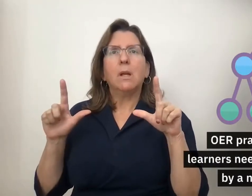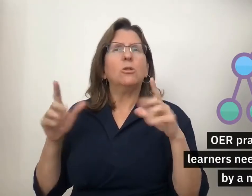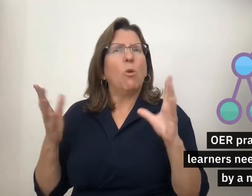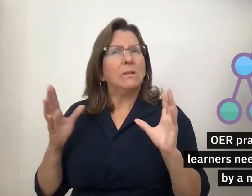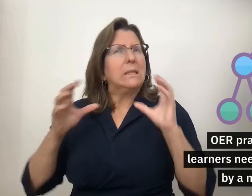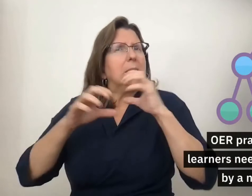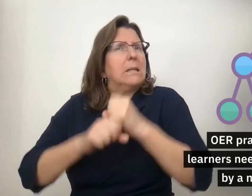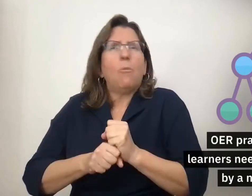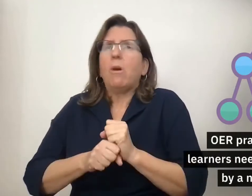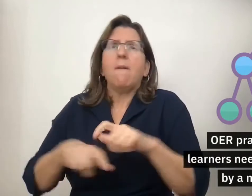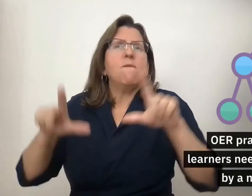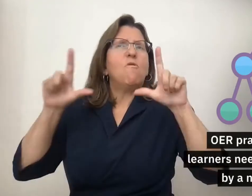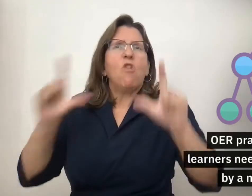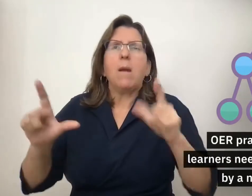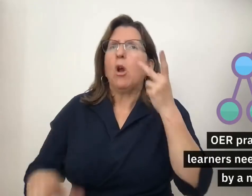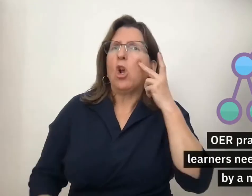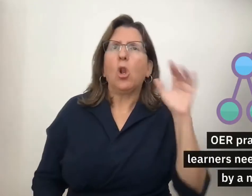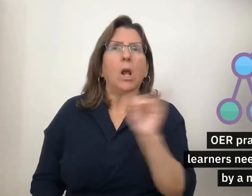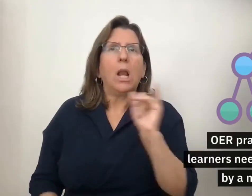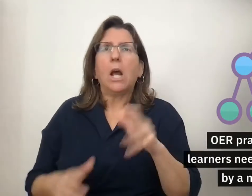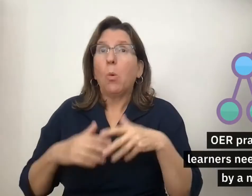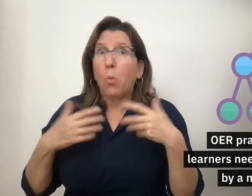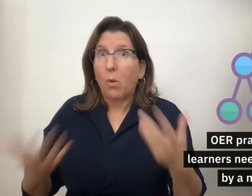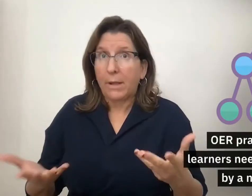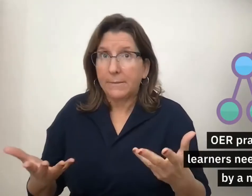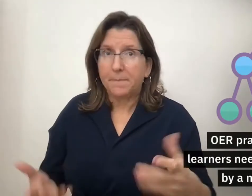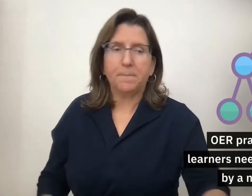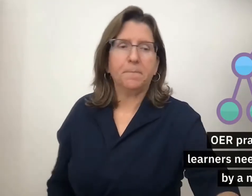Let me share what I think it should look like.